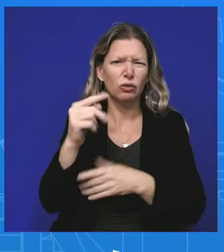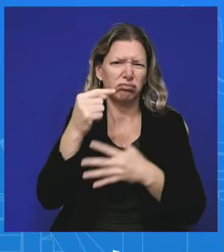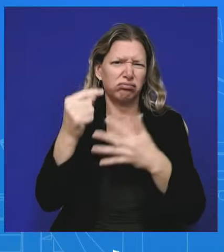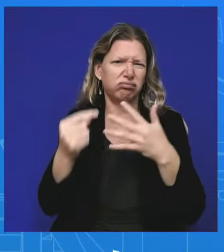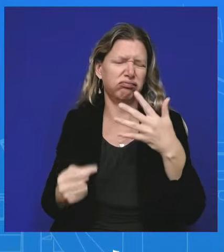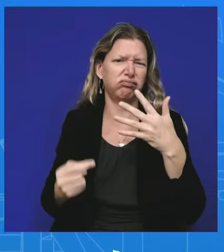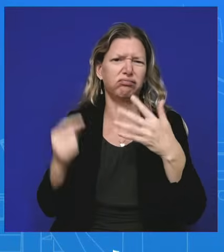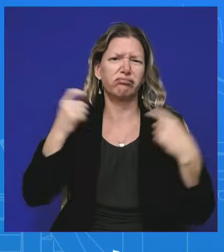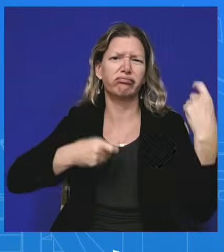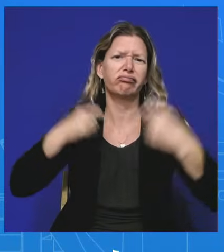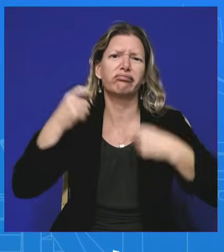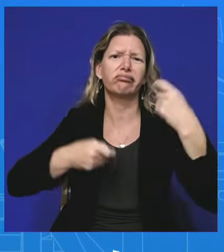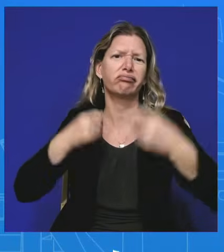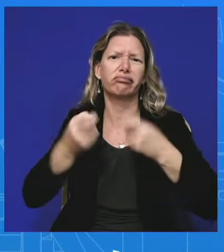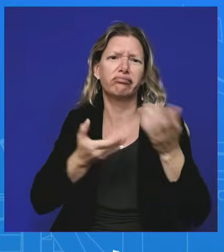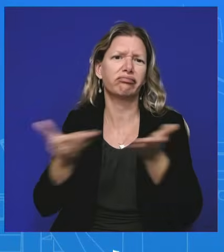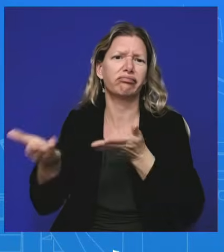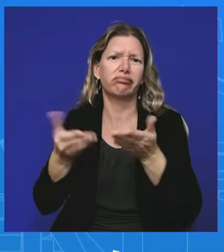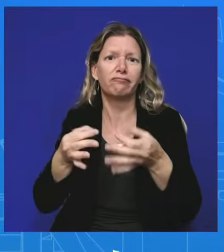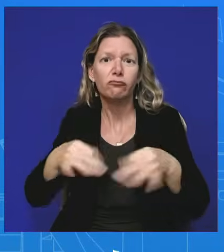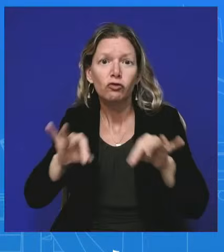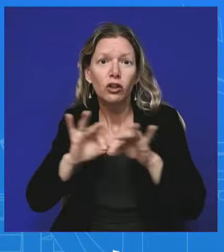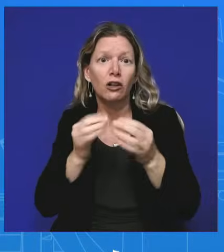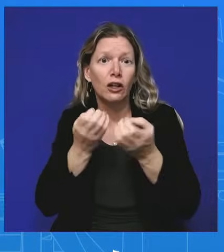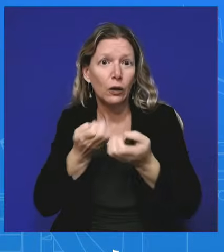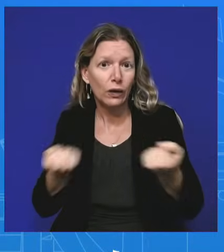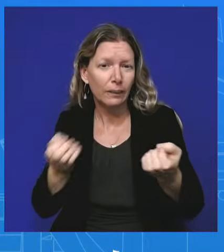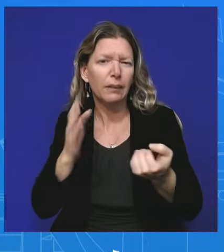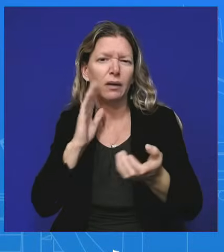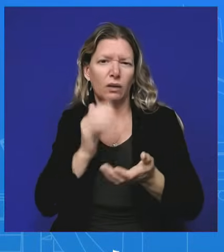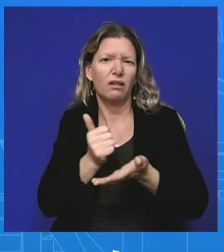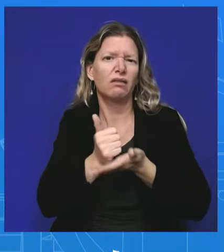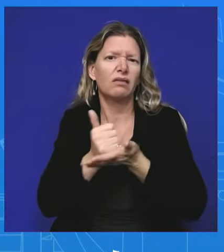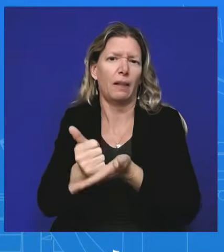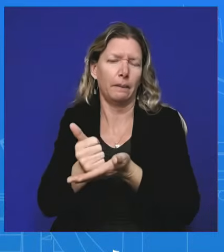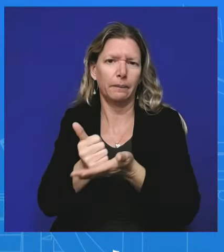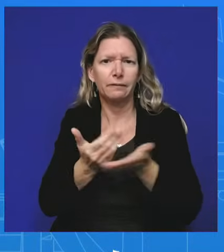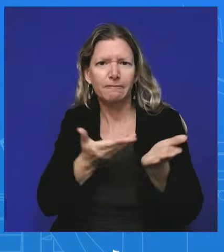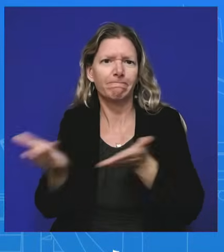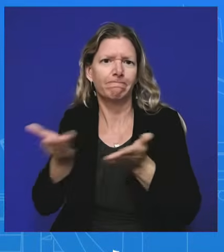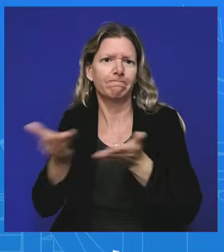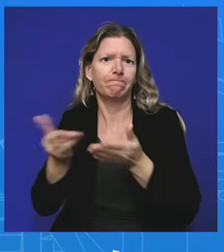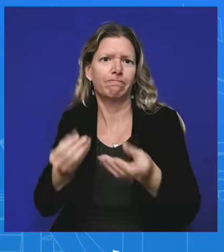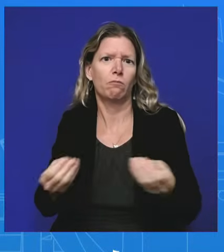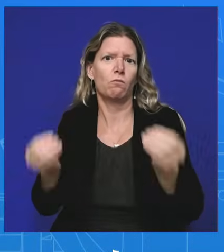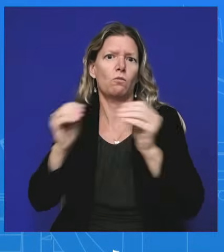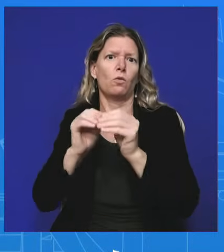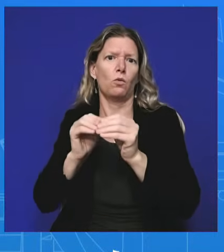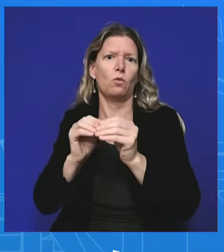from additional countries and organizations utilizing and steadily scaling up, as I said, the humanitarian maritime corridor